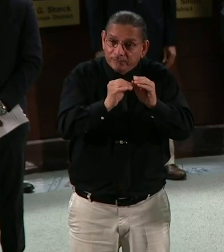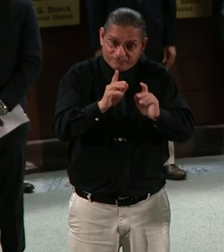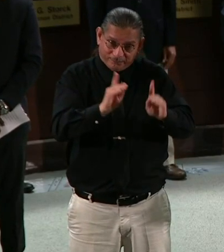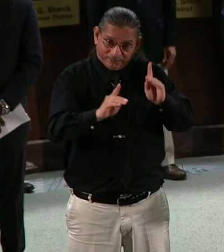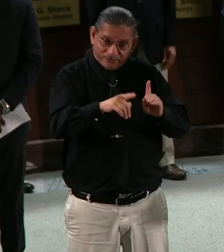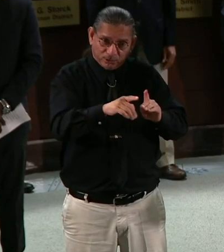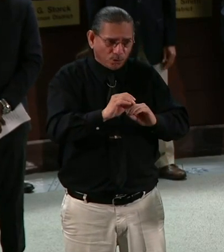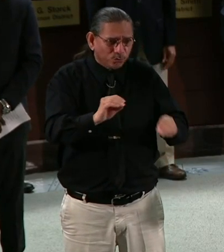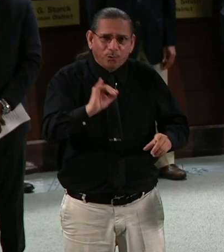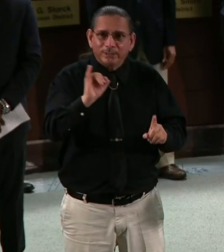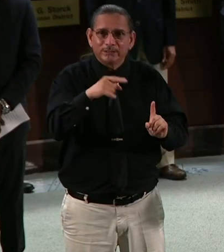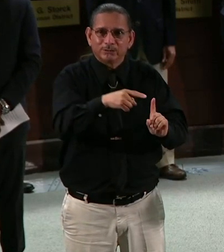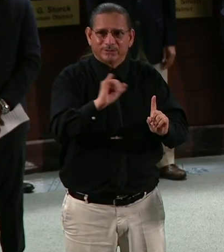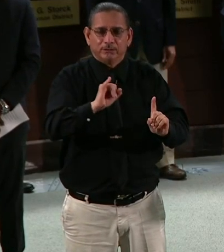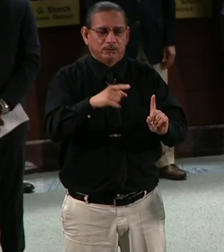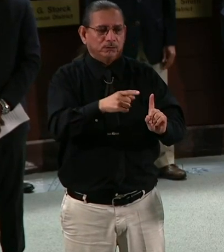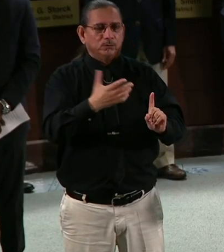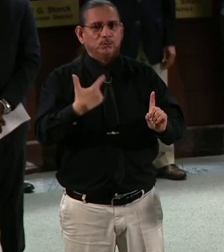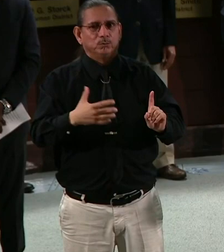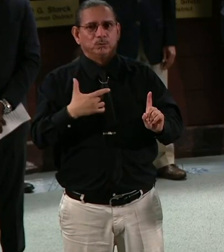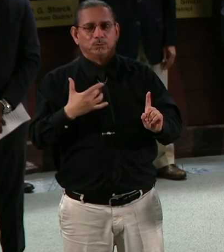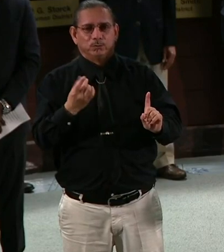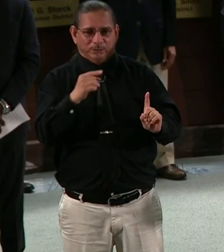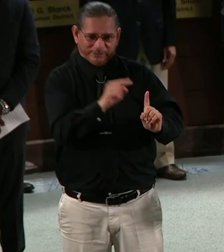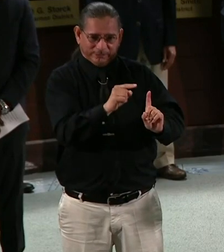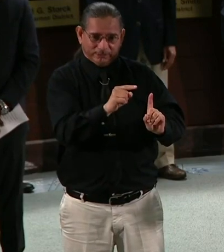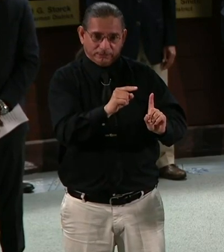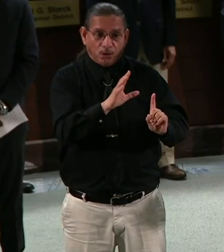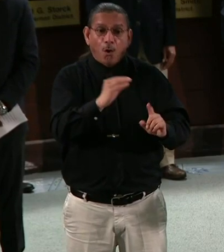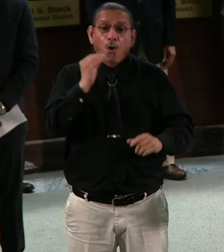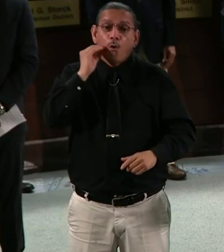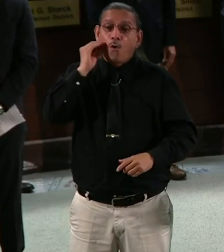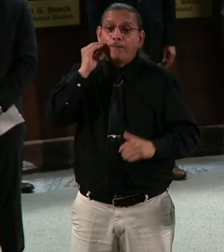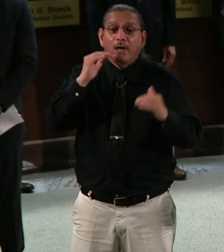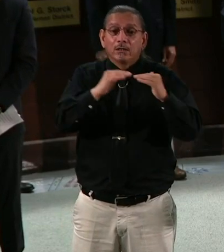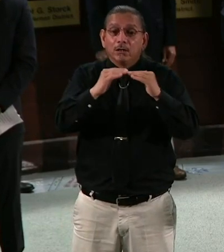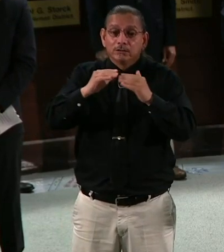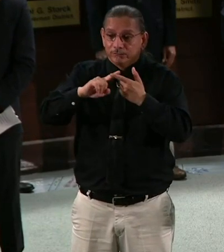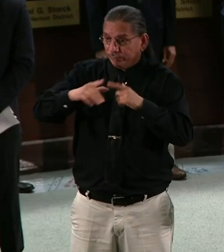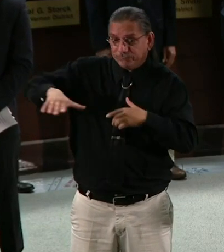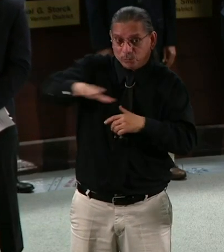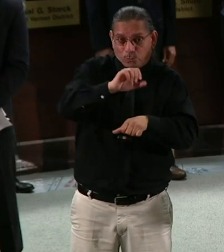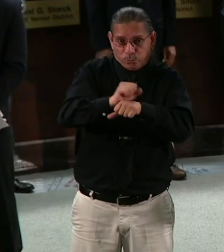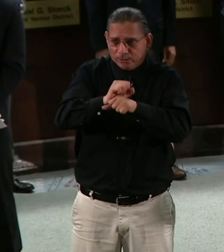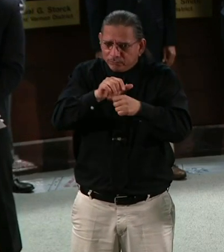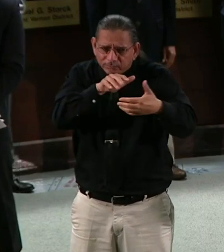WITH A LARGE NUMBER OF UNINSURED PEOPLE. OUR HEALTH